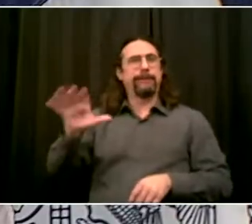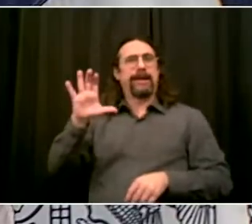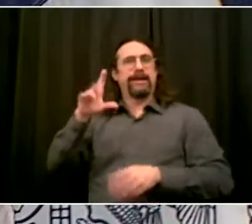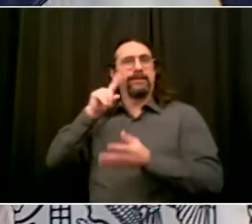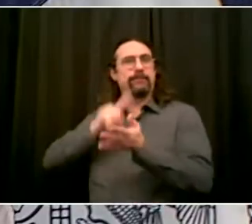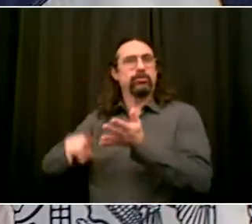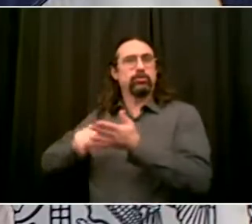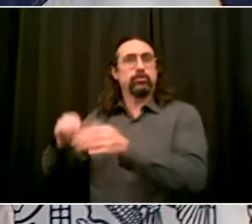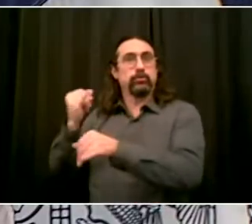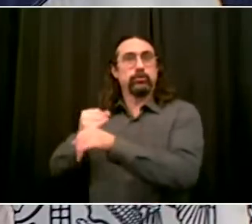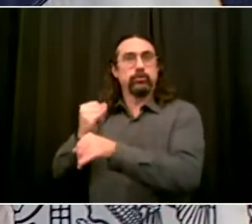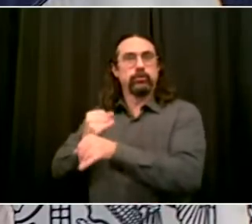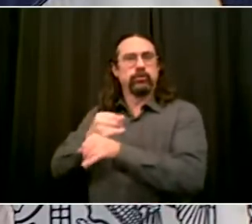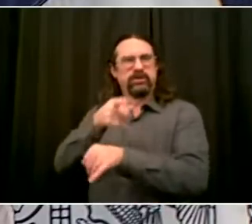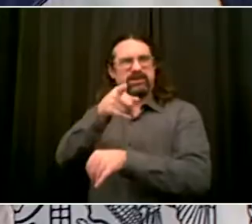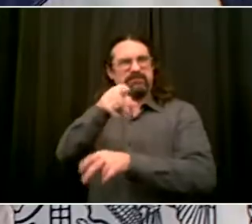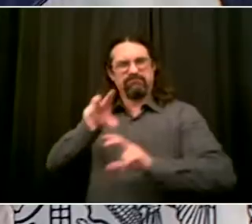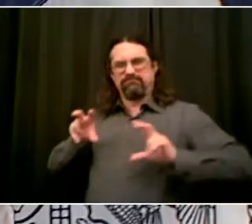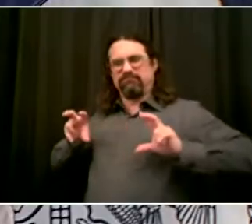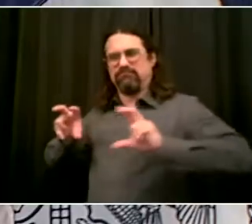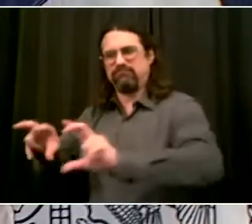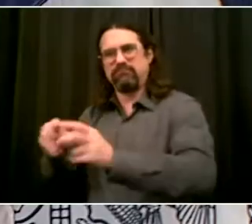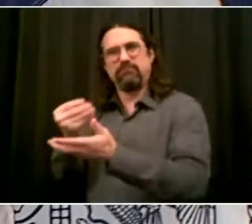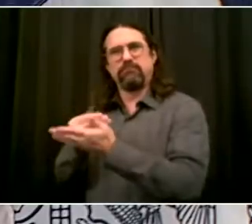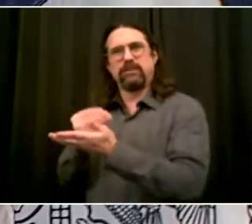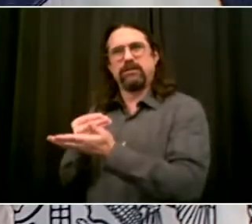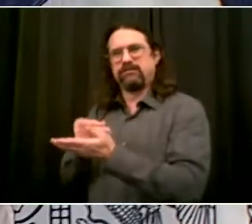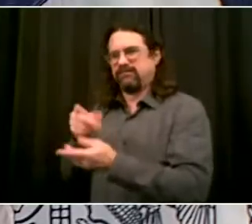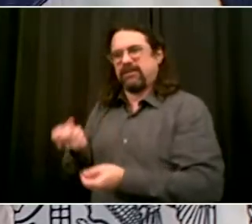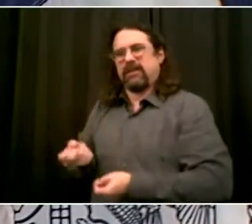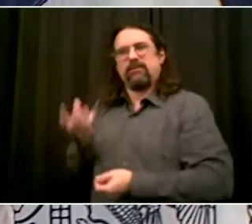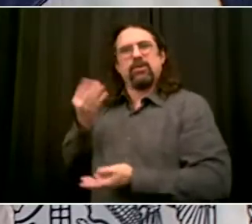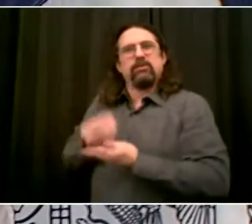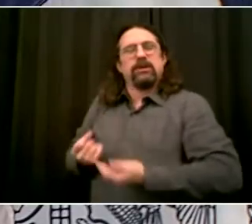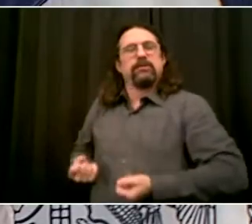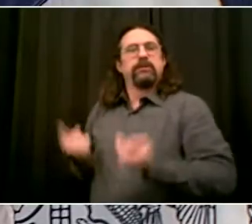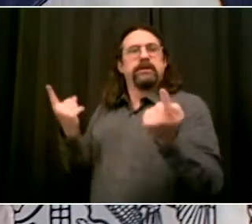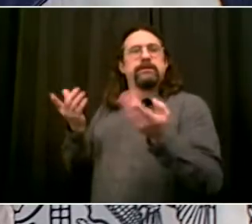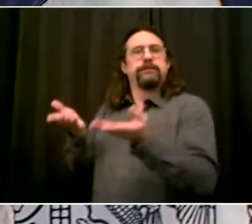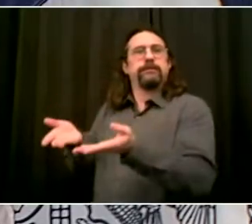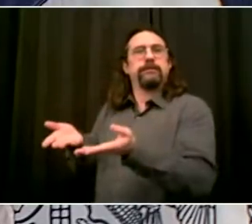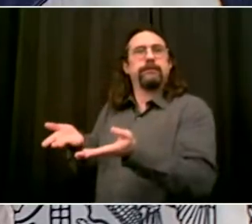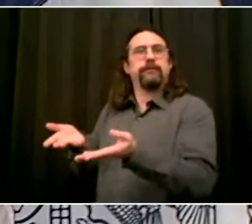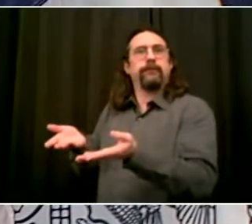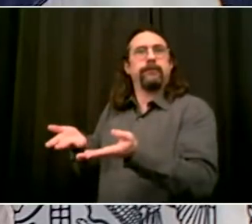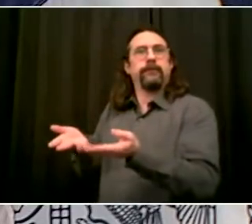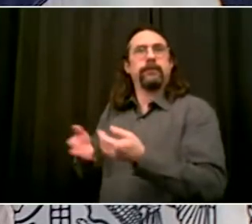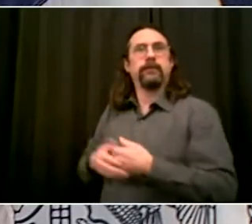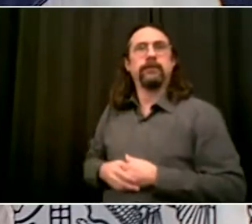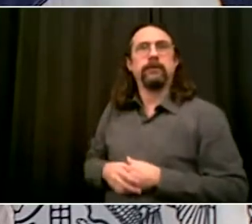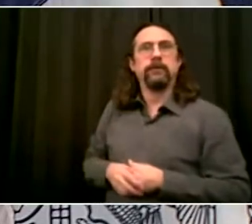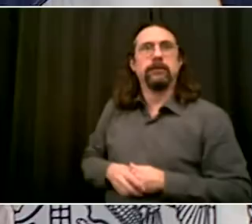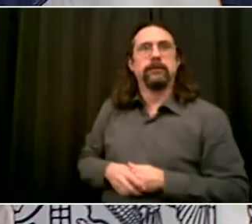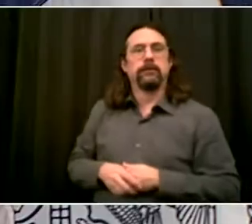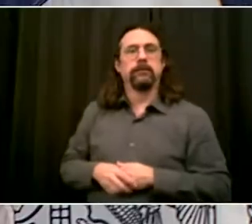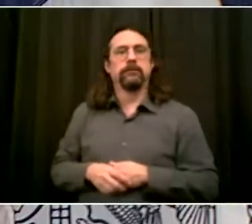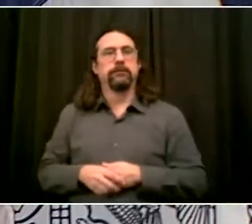WE THINK THIS IS S A VERY IMPORTANT PART OF OUR FUTURE, WE THINK THIS IS